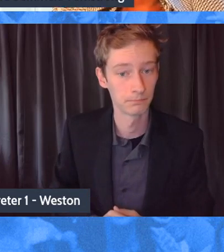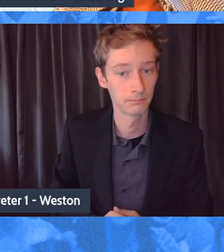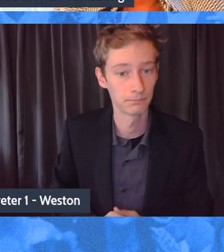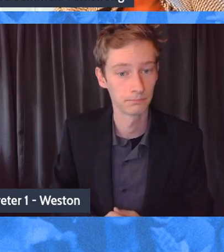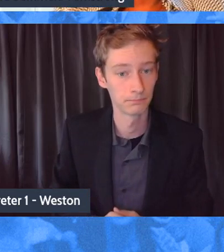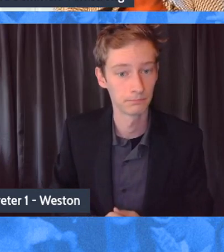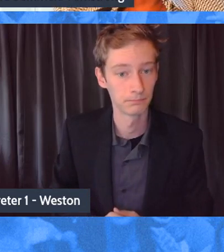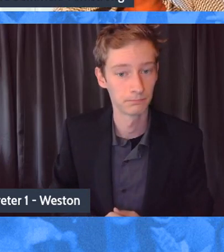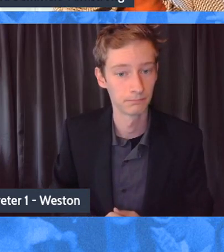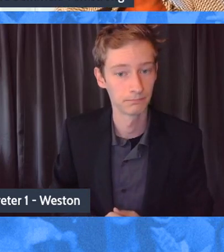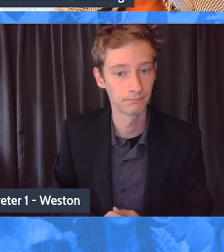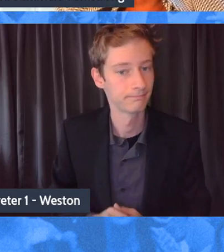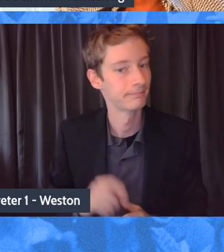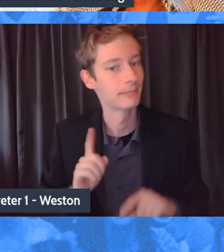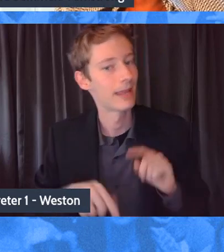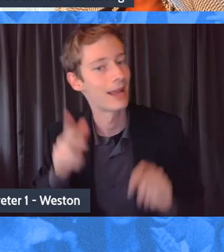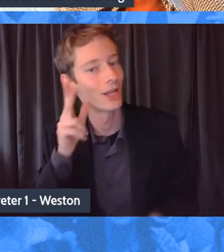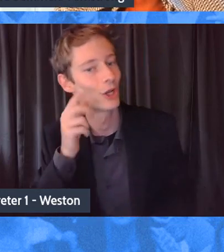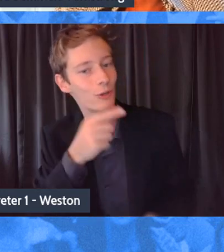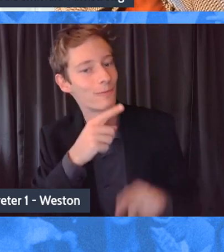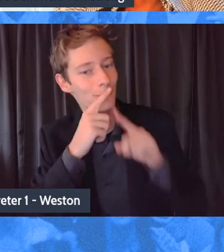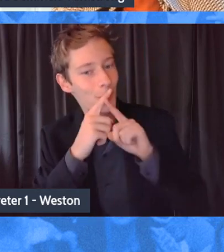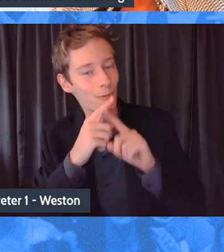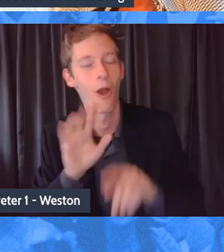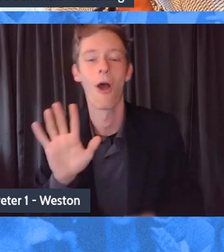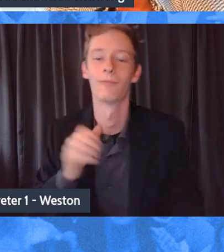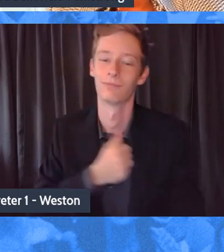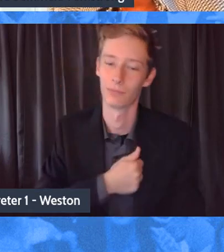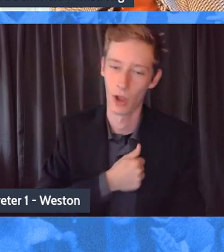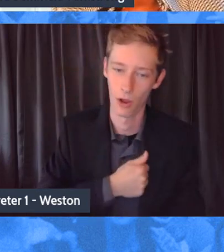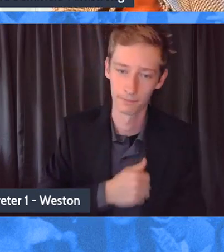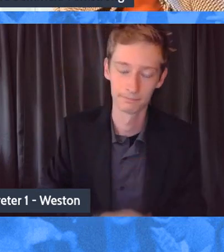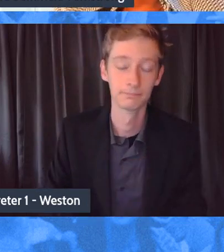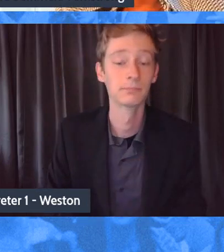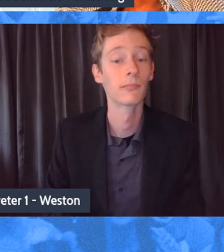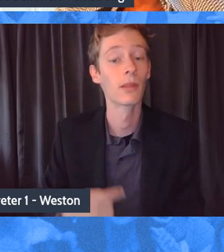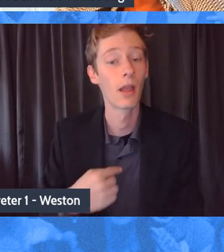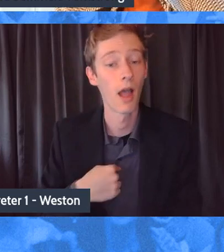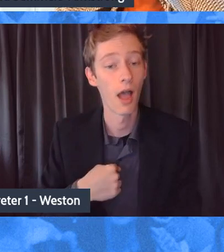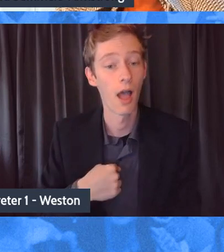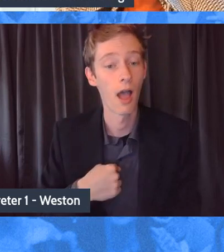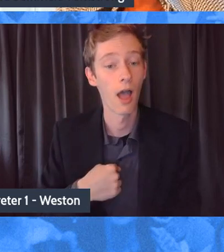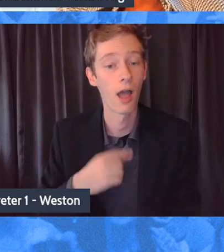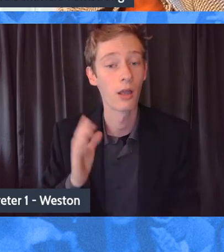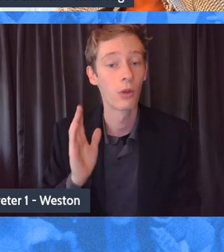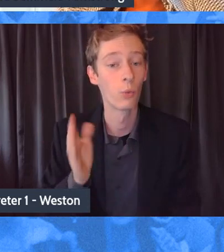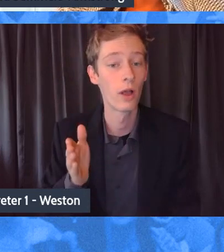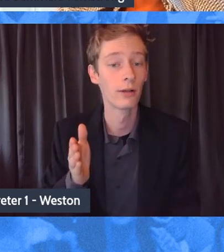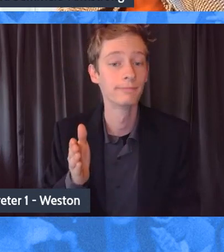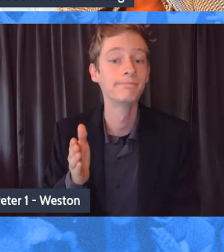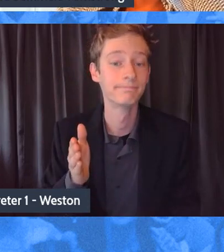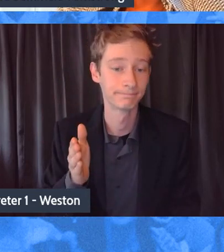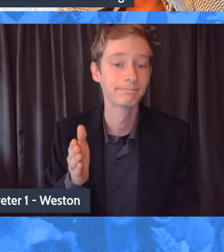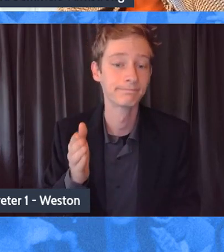You're on mute. Sorry. I'm going to evoke the memory of Shirley Chisholm.